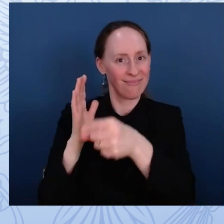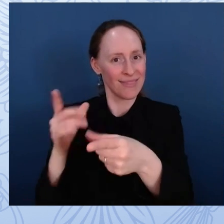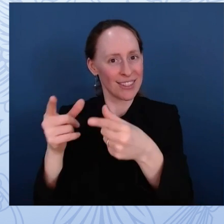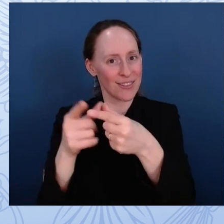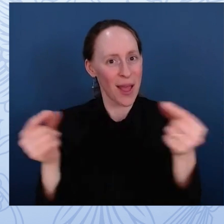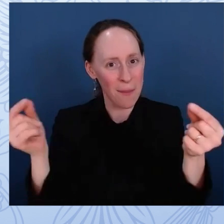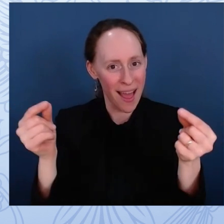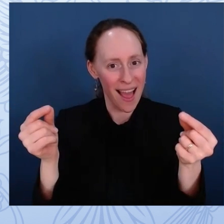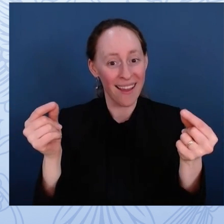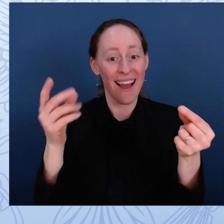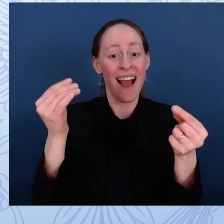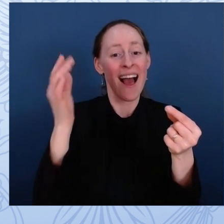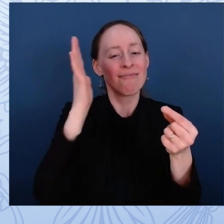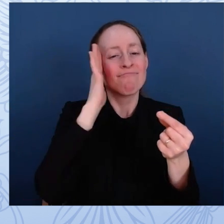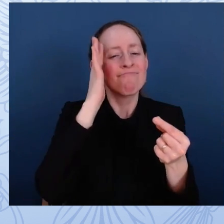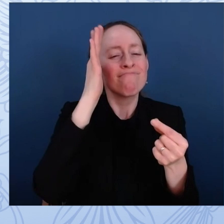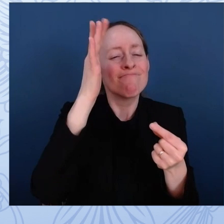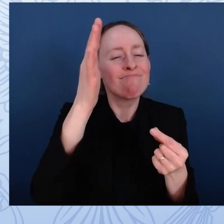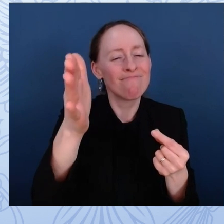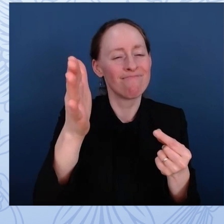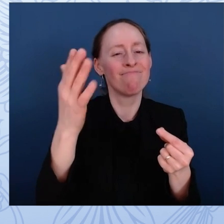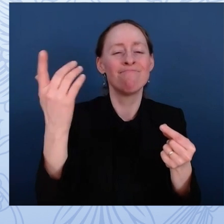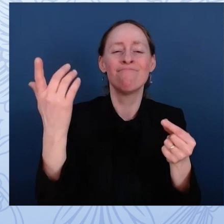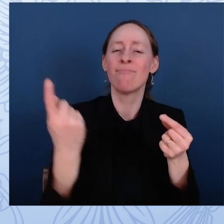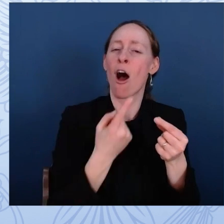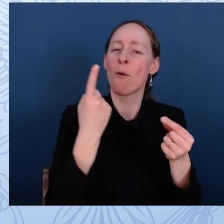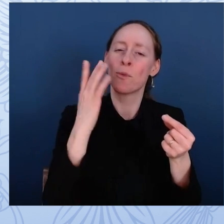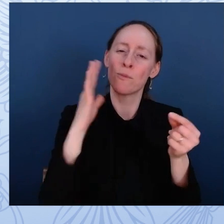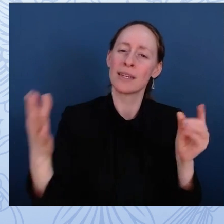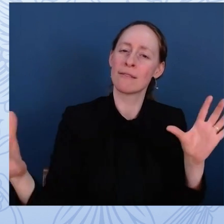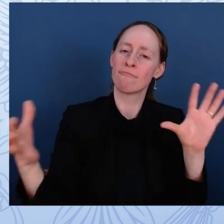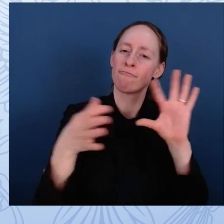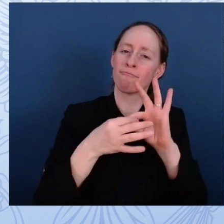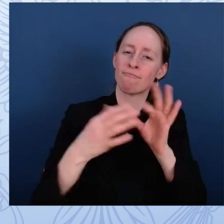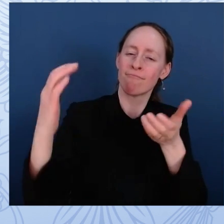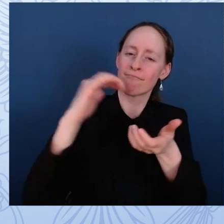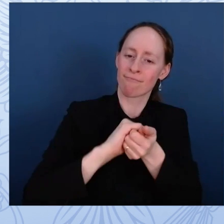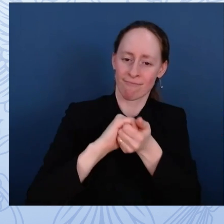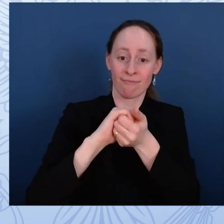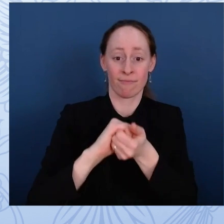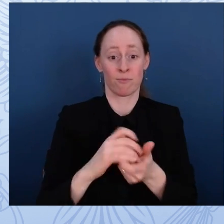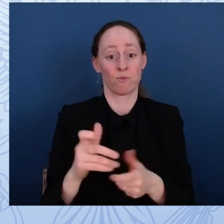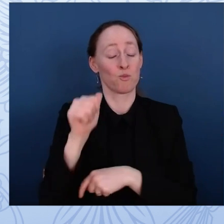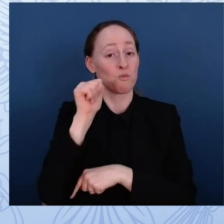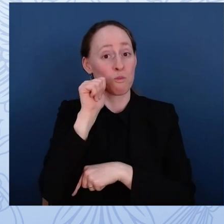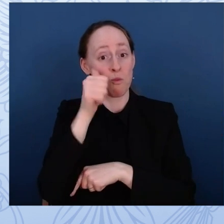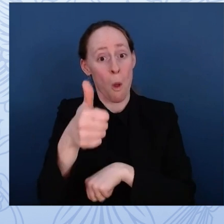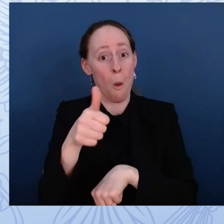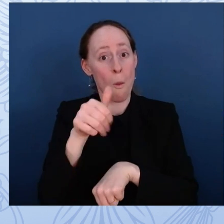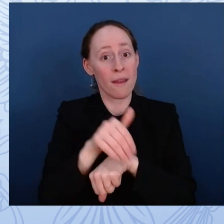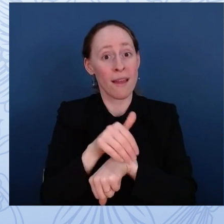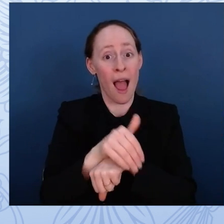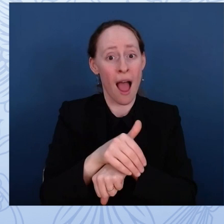That's what we hope to capture with tomorrow evening state dinner design, the magic of spring and our lasting friendship.